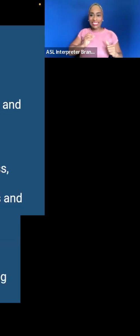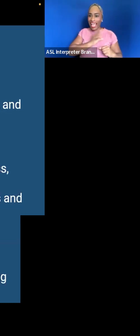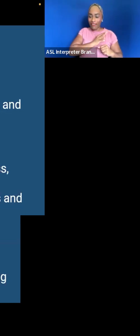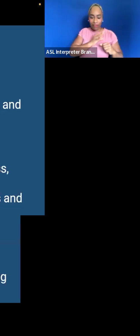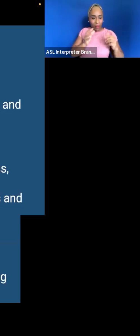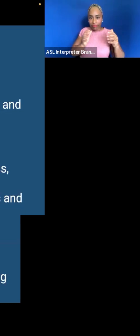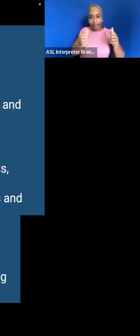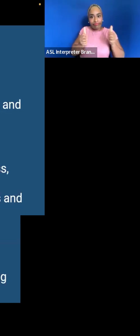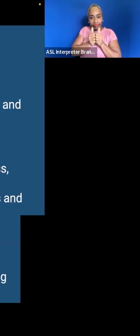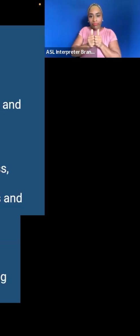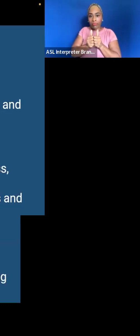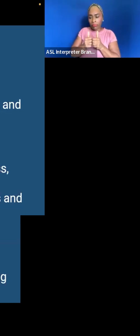What are self-functional vision like?